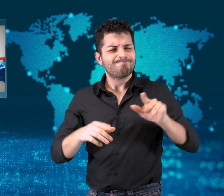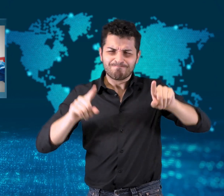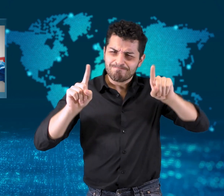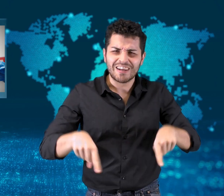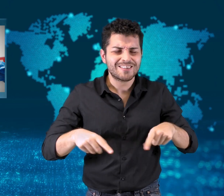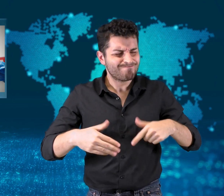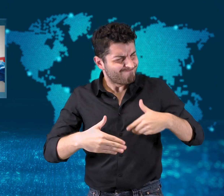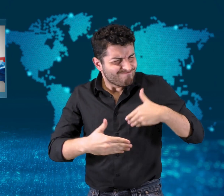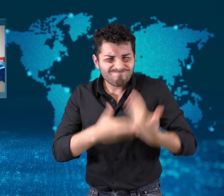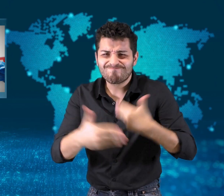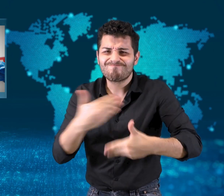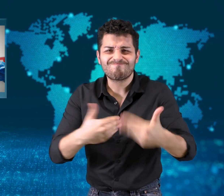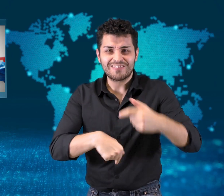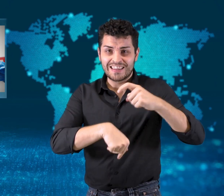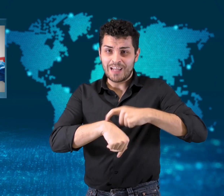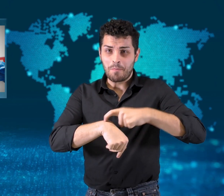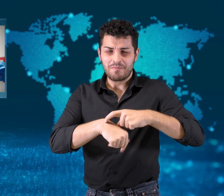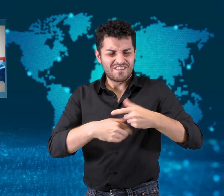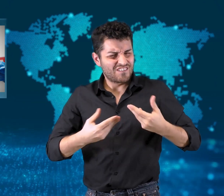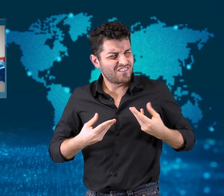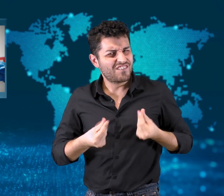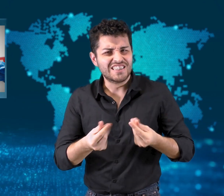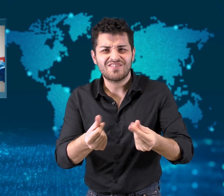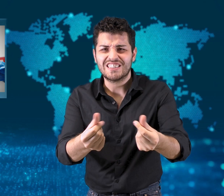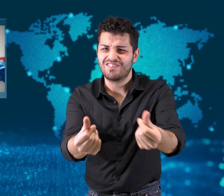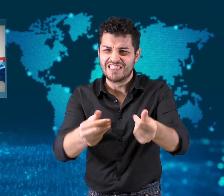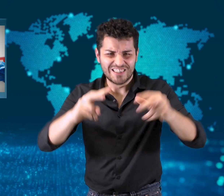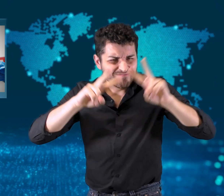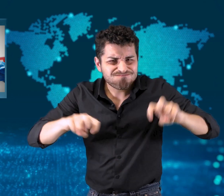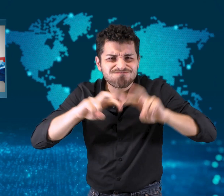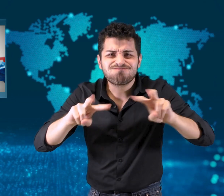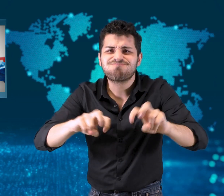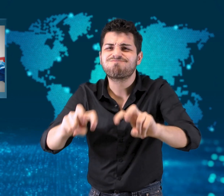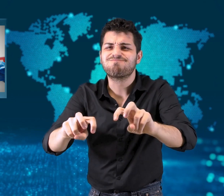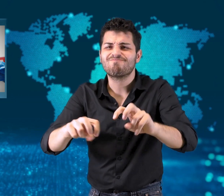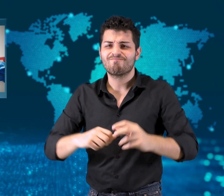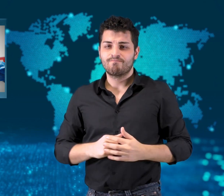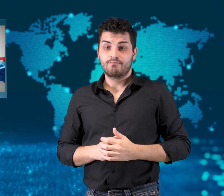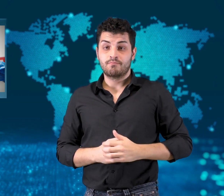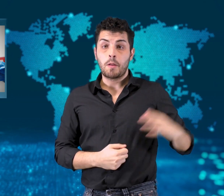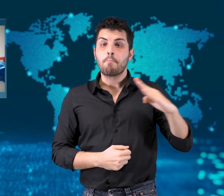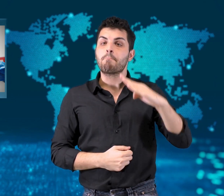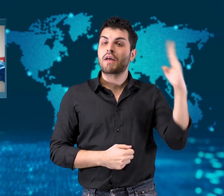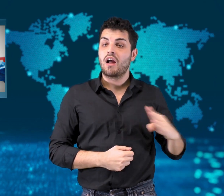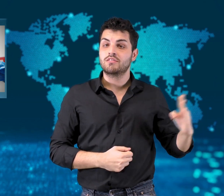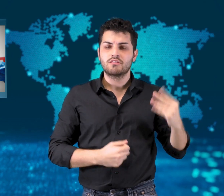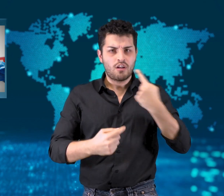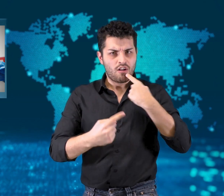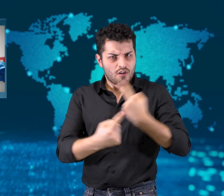The study is controversial but could help speed up the